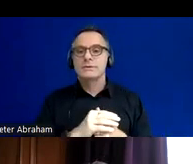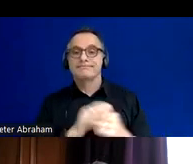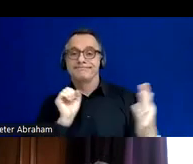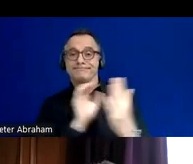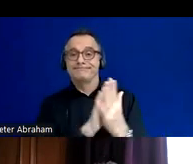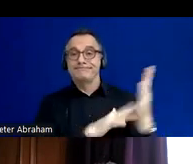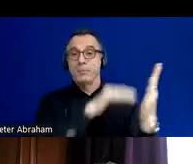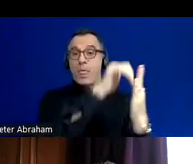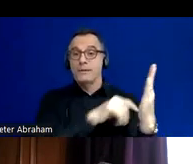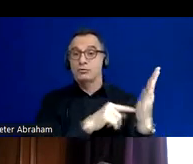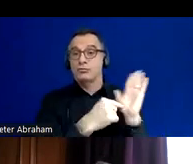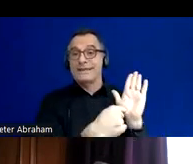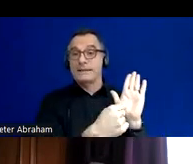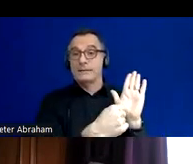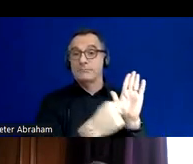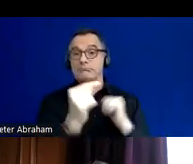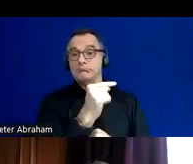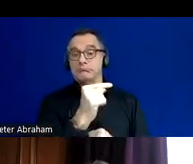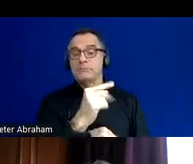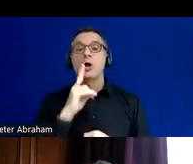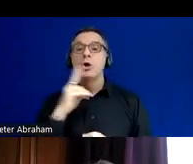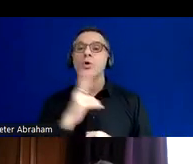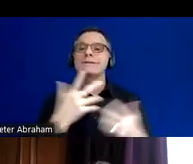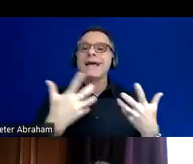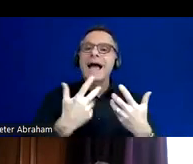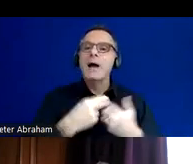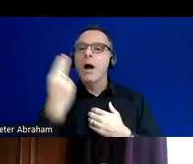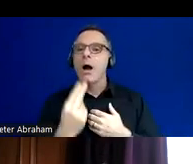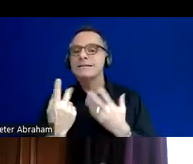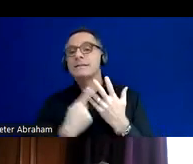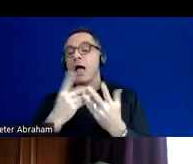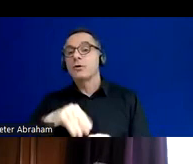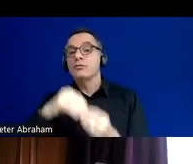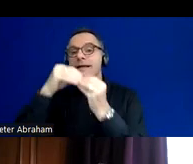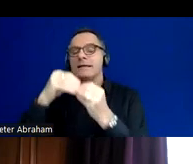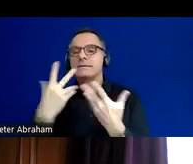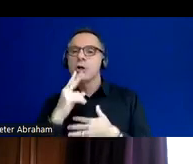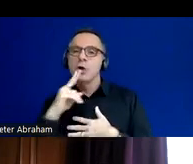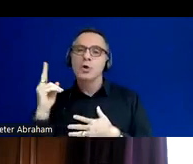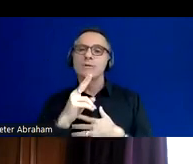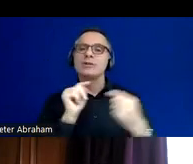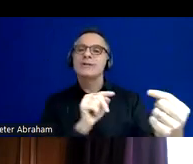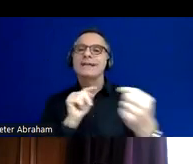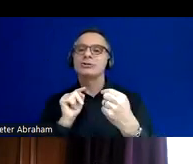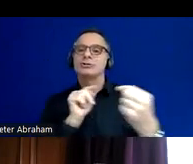it looked at how artists and other creatives have looked at some of the challenges around